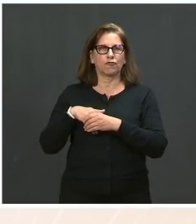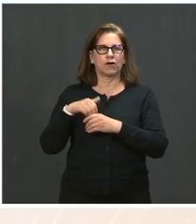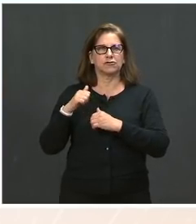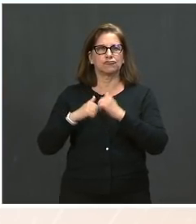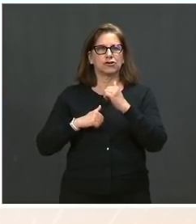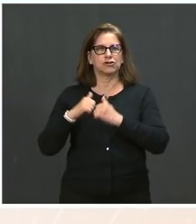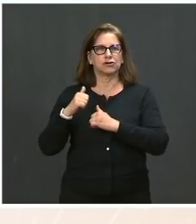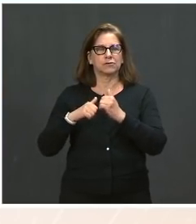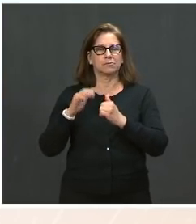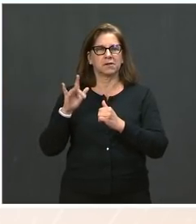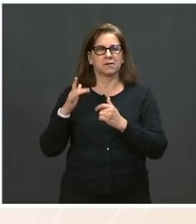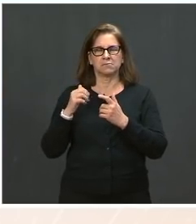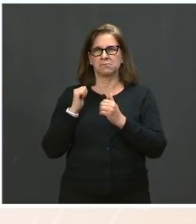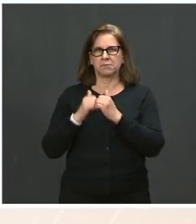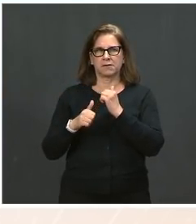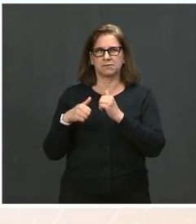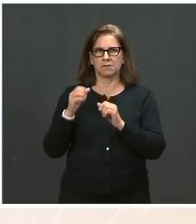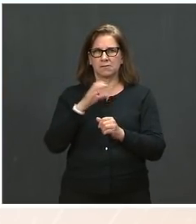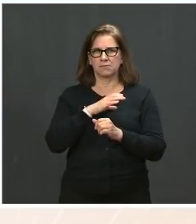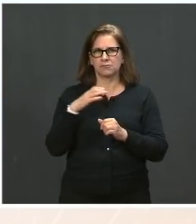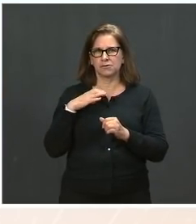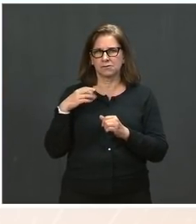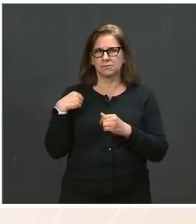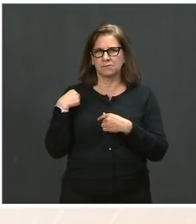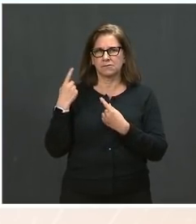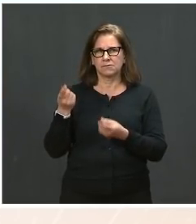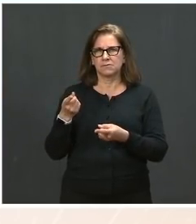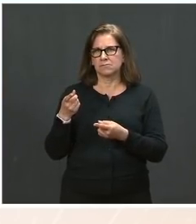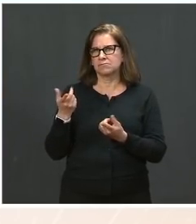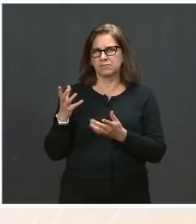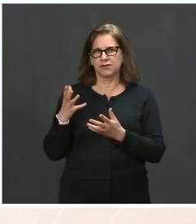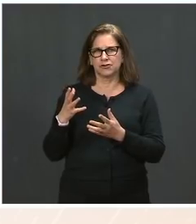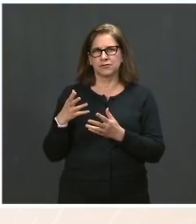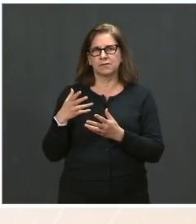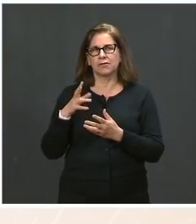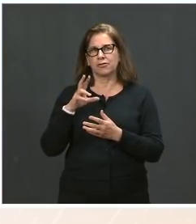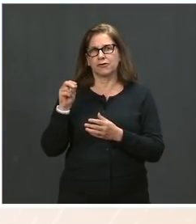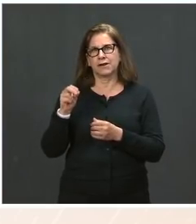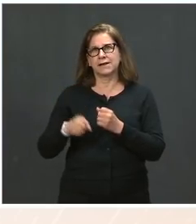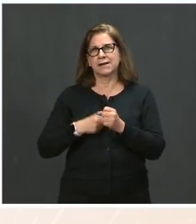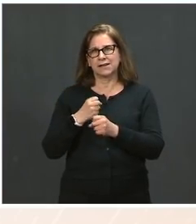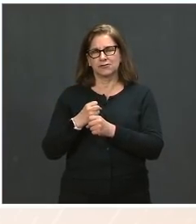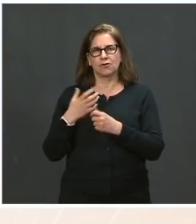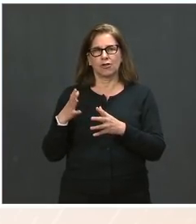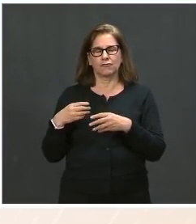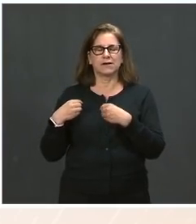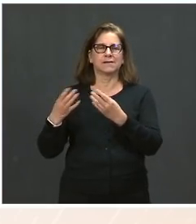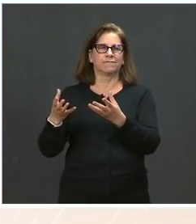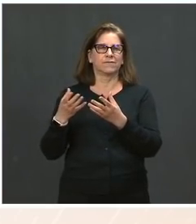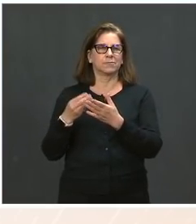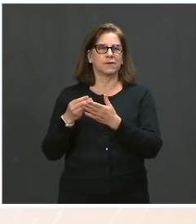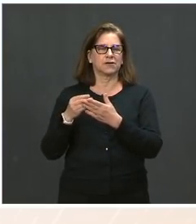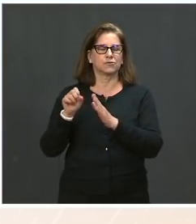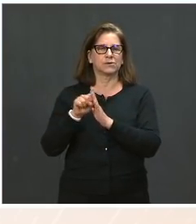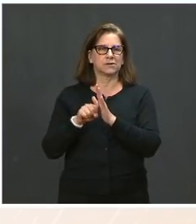in the last several decades. This gives states a lot of flexibility in covering how they repair roads, how they repair rail --